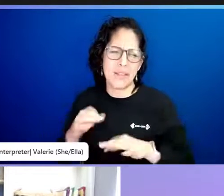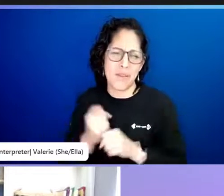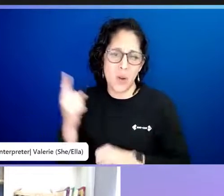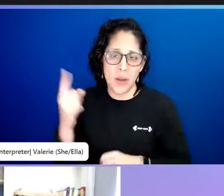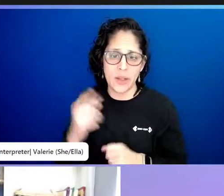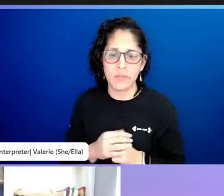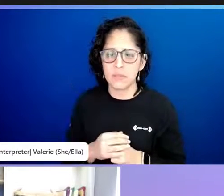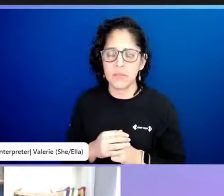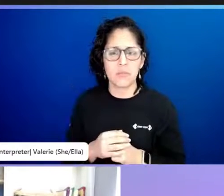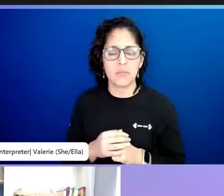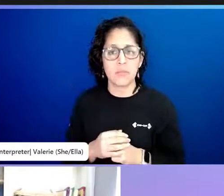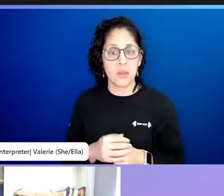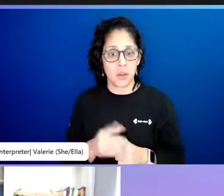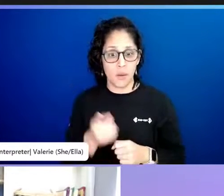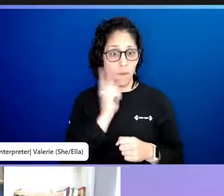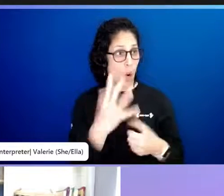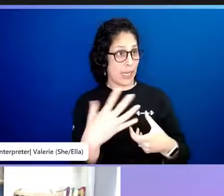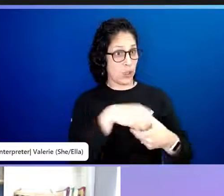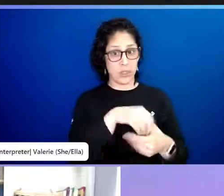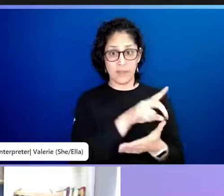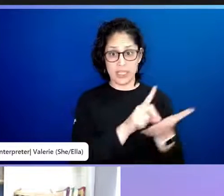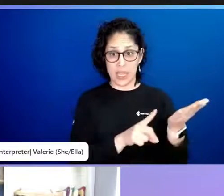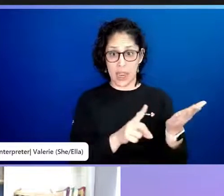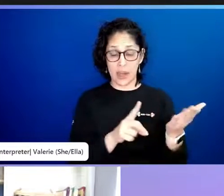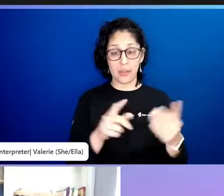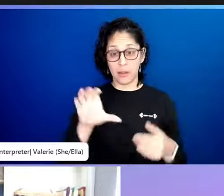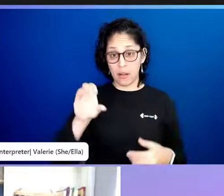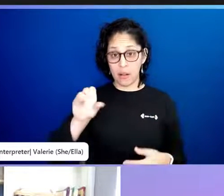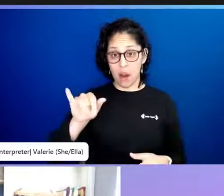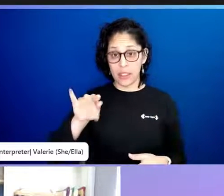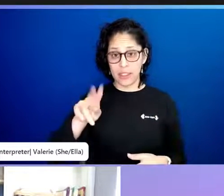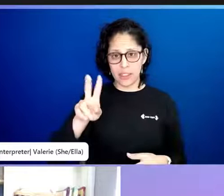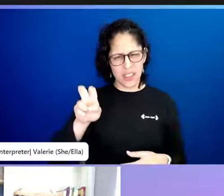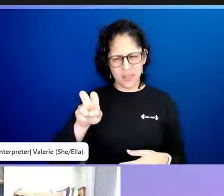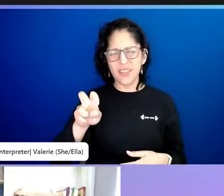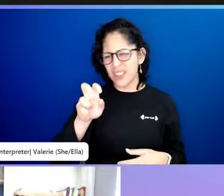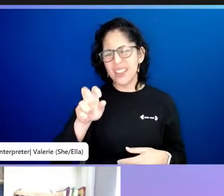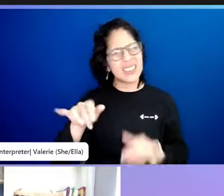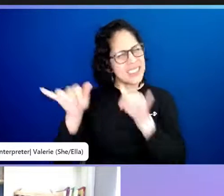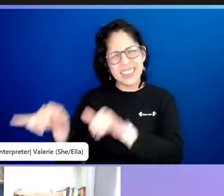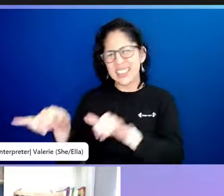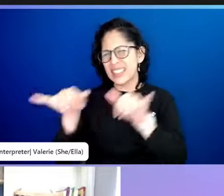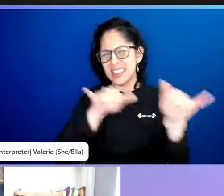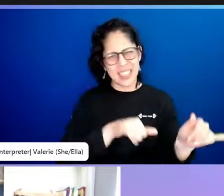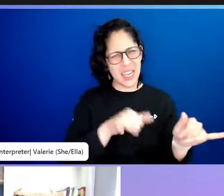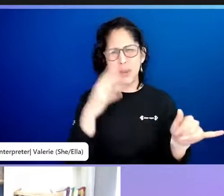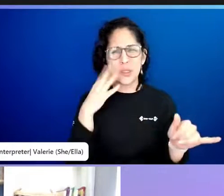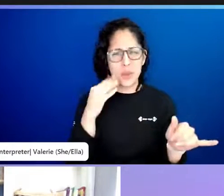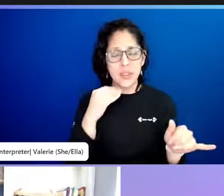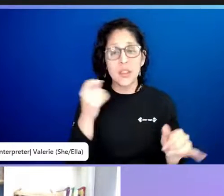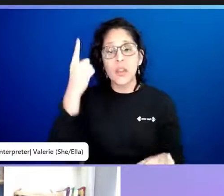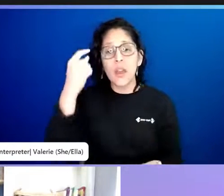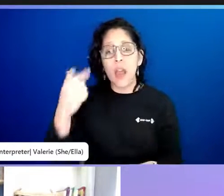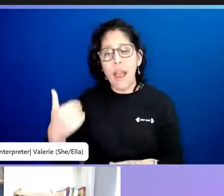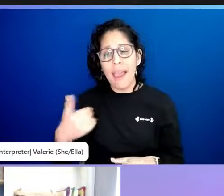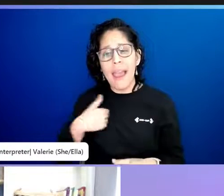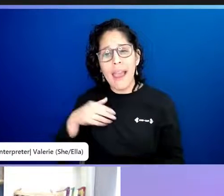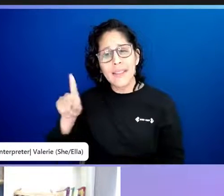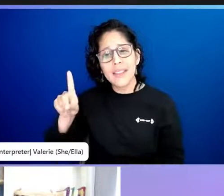design like for example um I have I have dyslexia and my understanding is that that for me at least